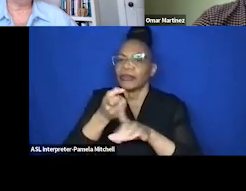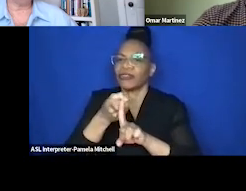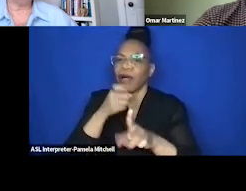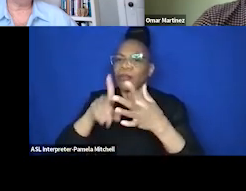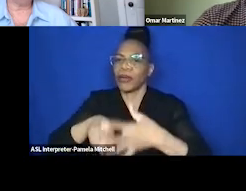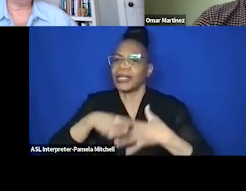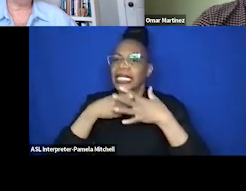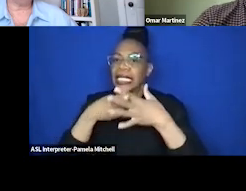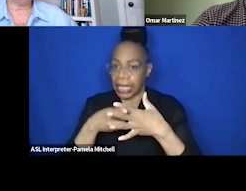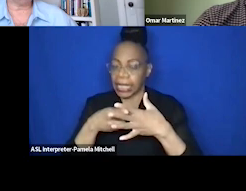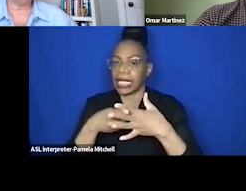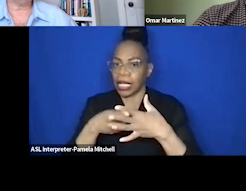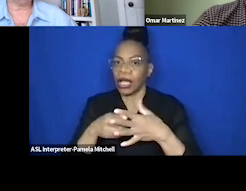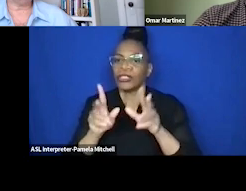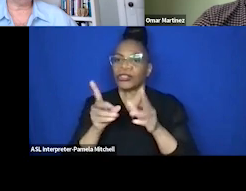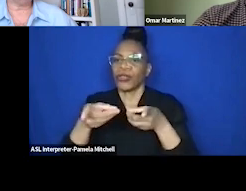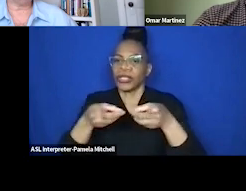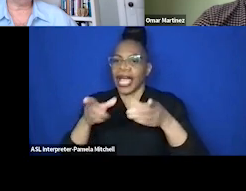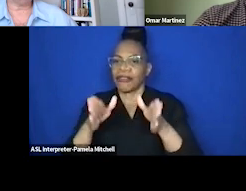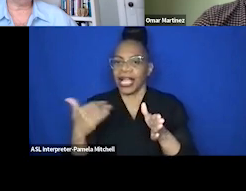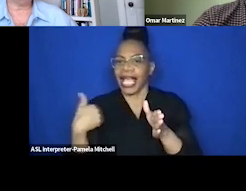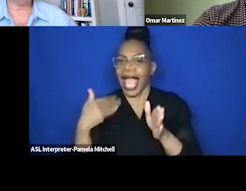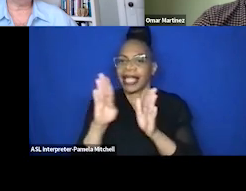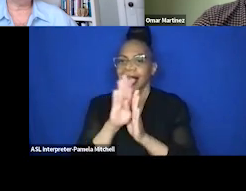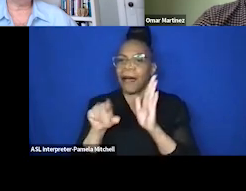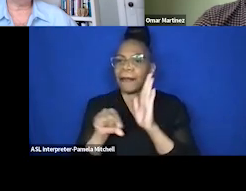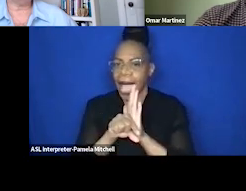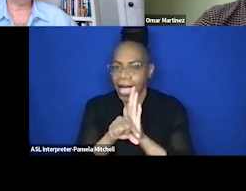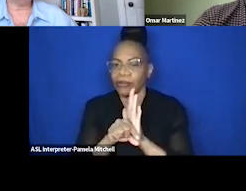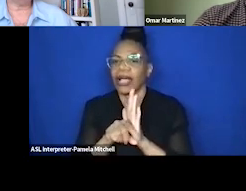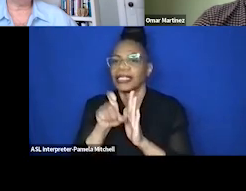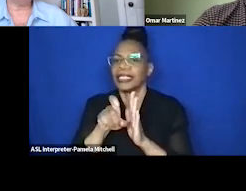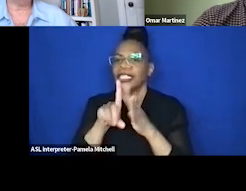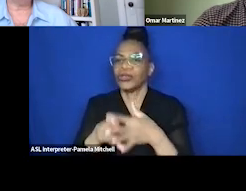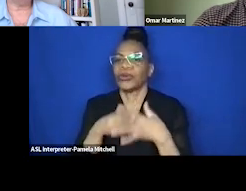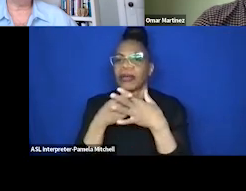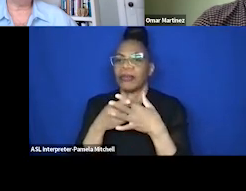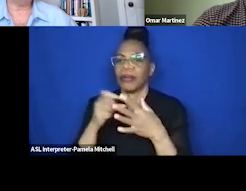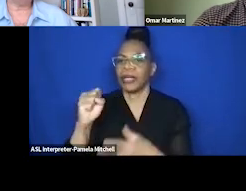with that background and that history, she knew to implement SOAR navigation and SOAR case management,